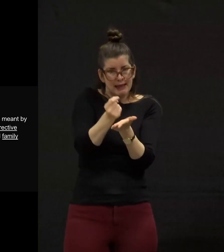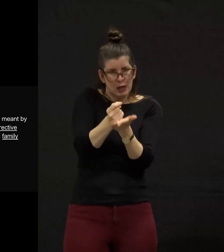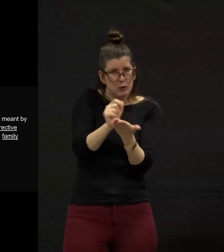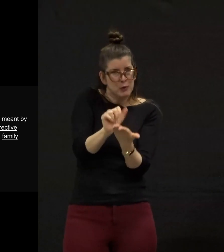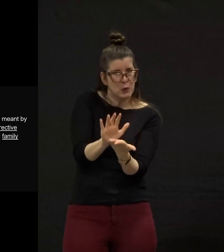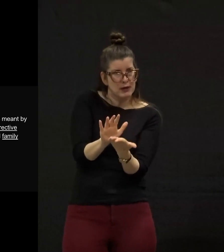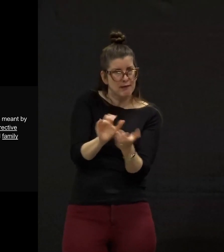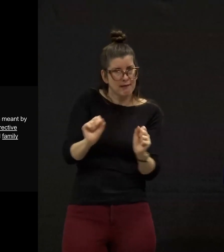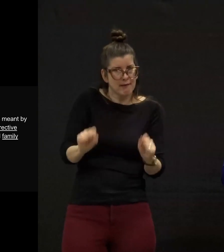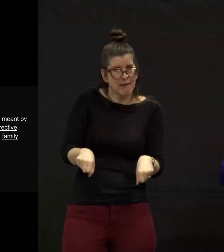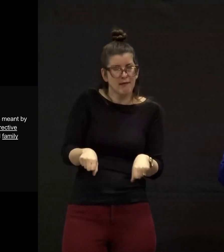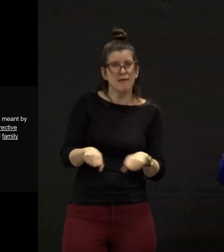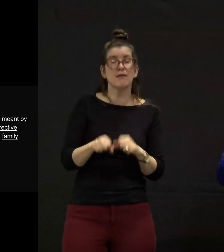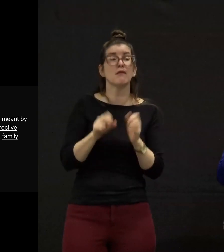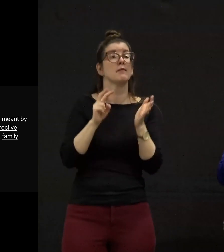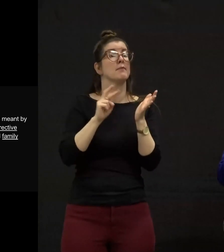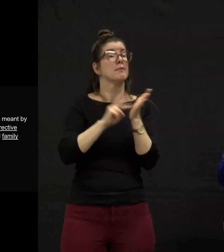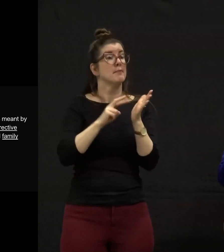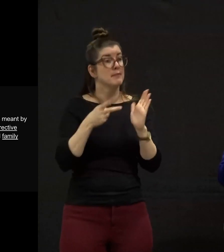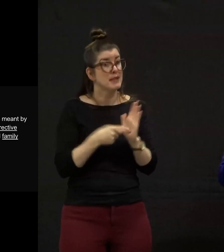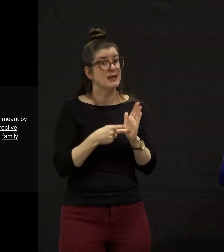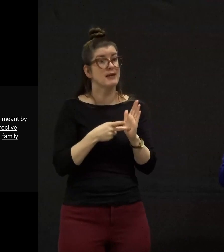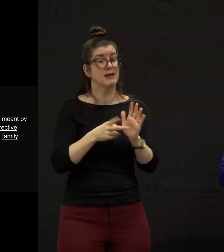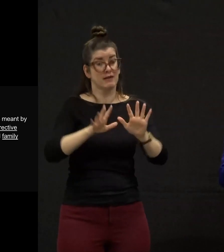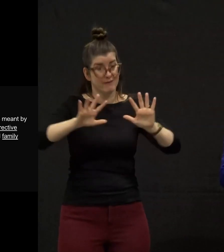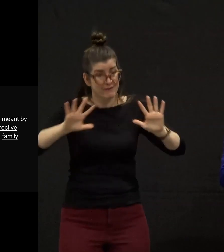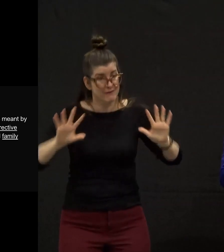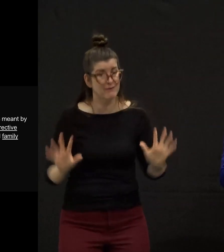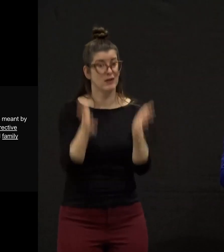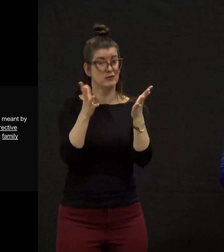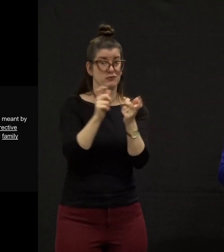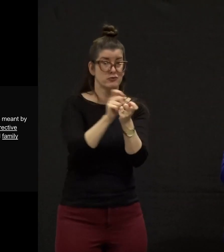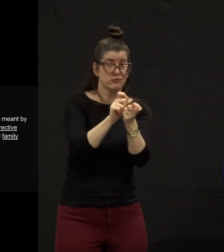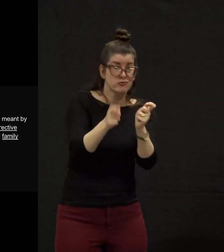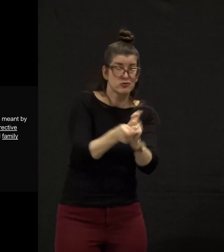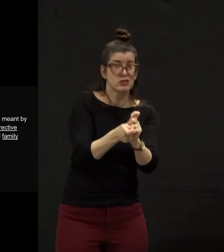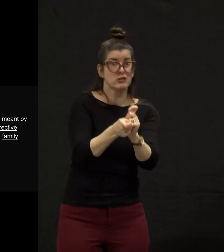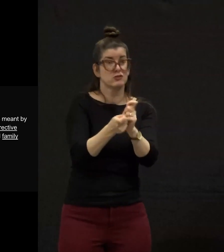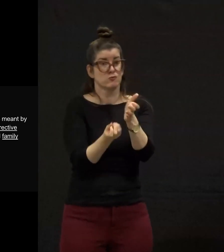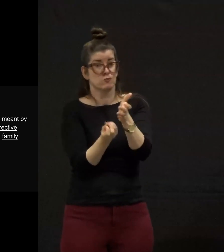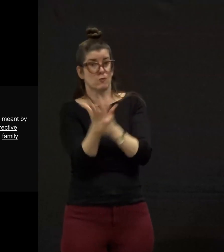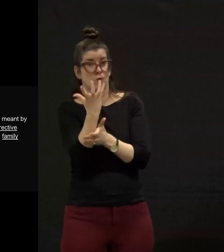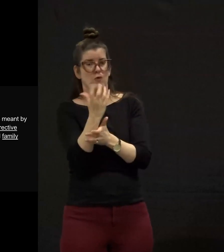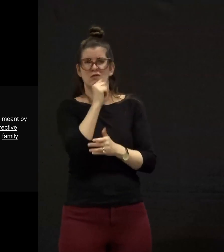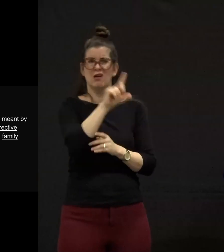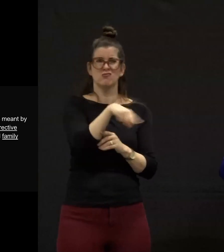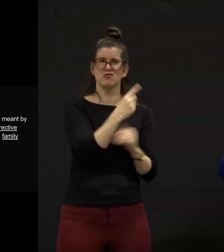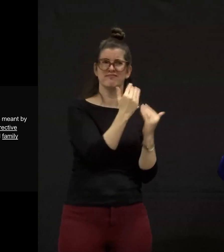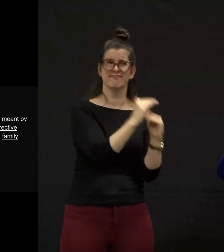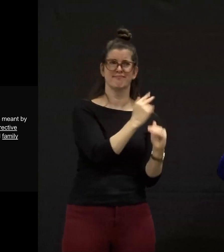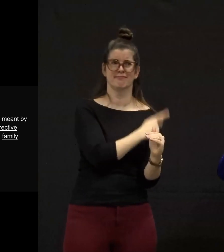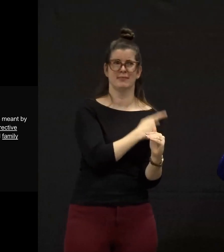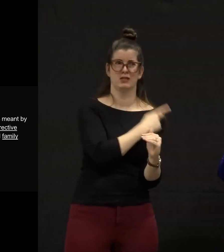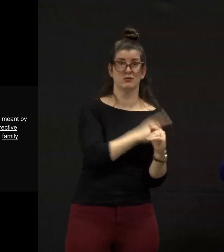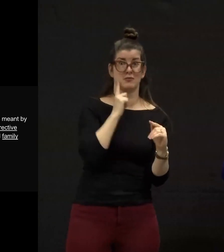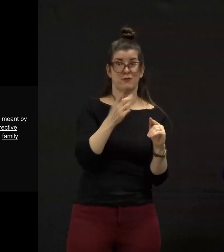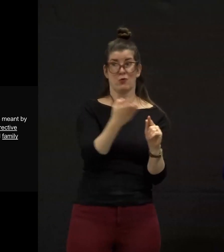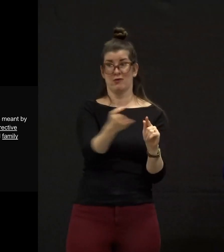And by that, we mean fostering change and growth not just for the patient but also for their families.